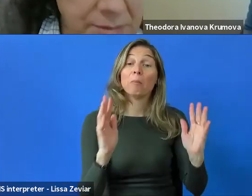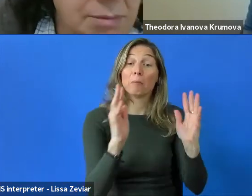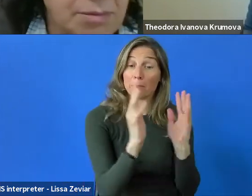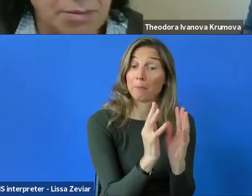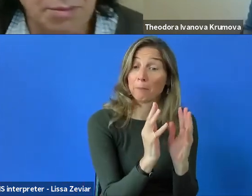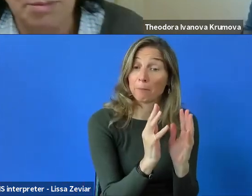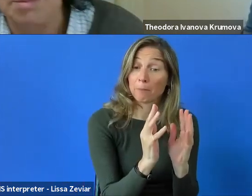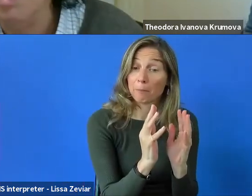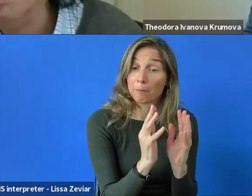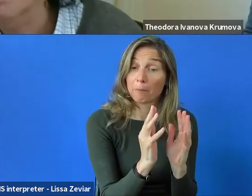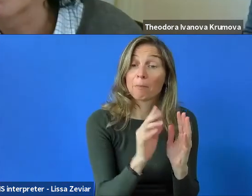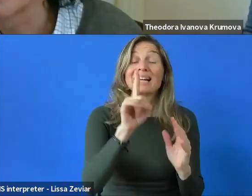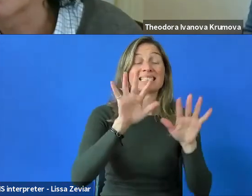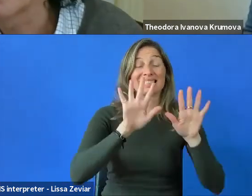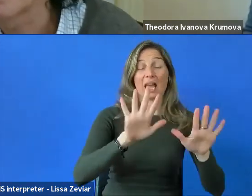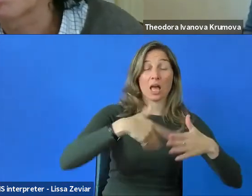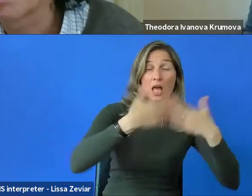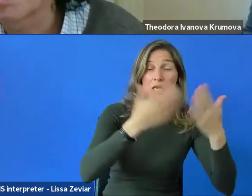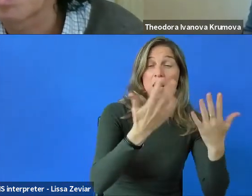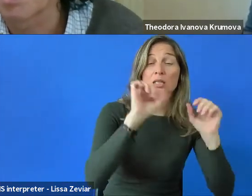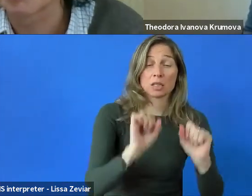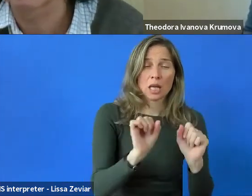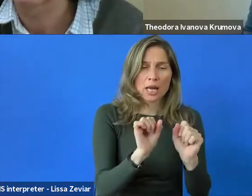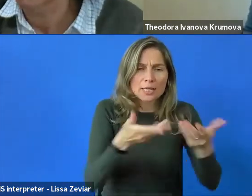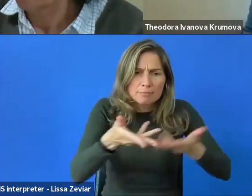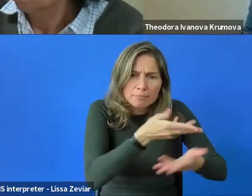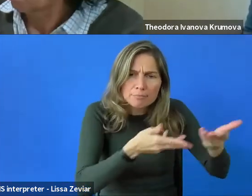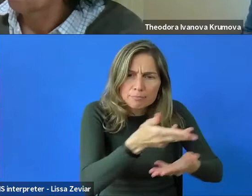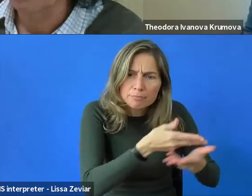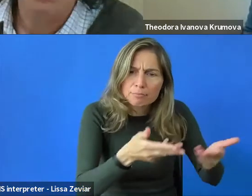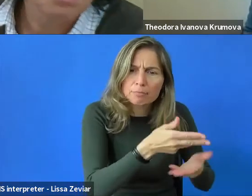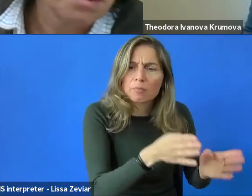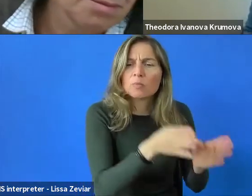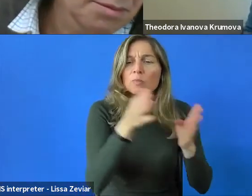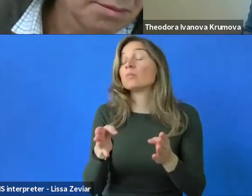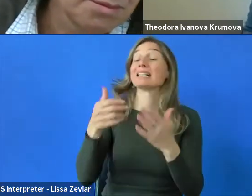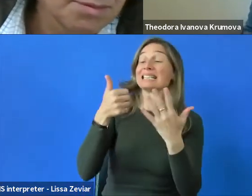and 6 days for the inquiry procedure and they draft and adopt